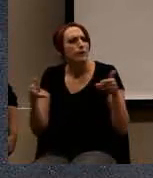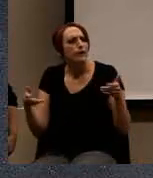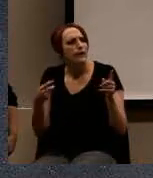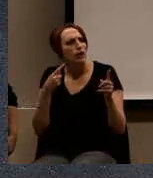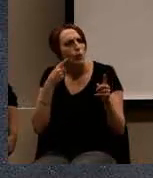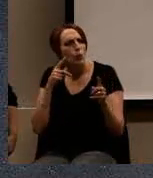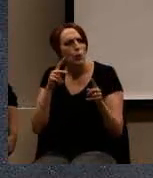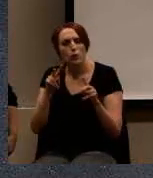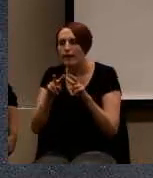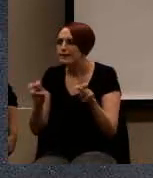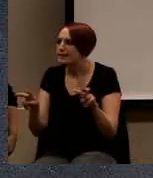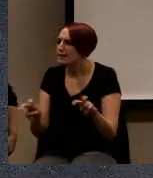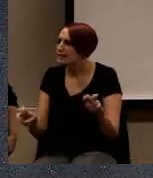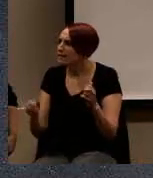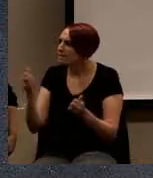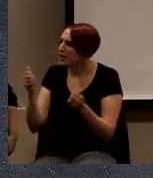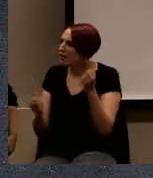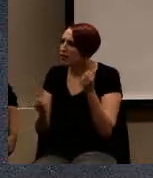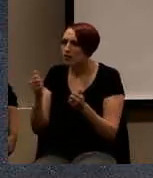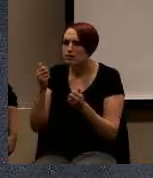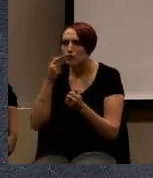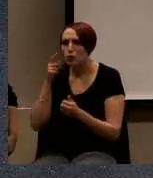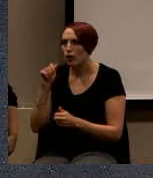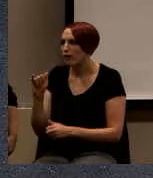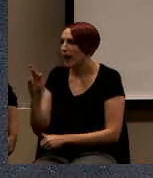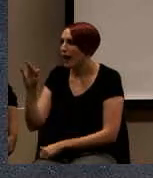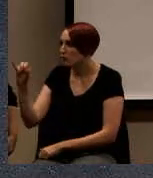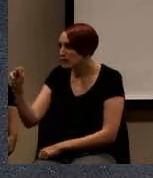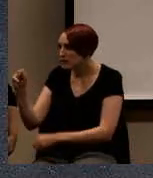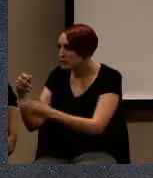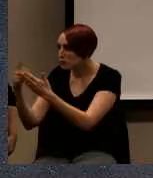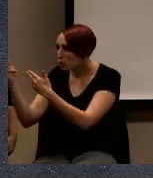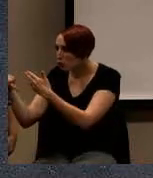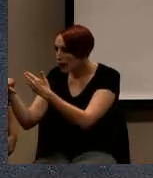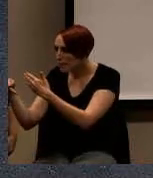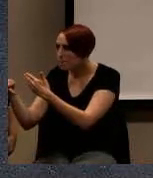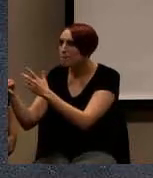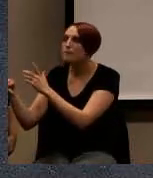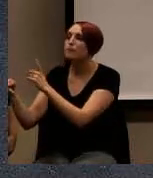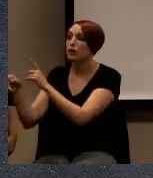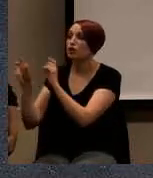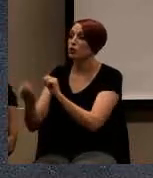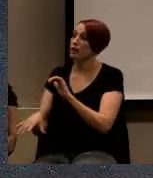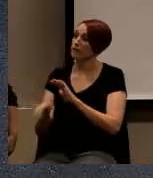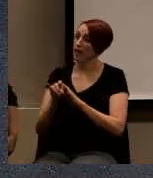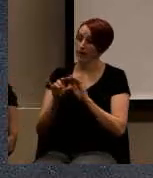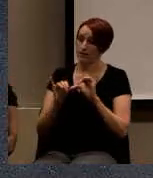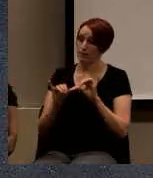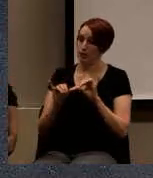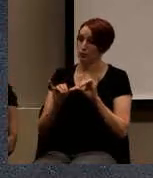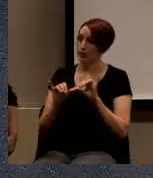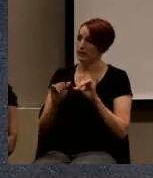assessments through IRS and things like that, you can find the measurements and the Car Fit guide right online.